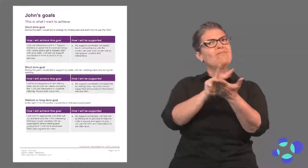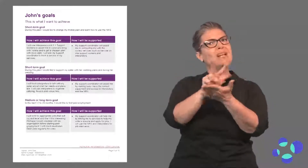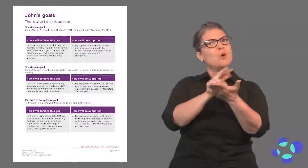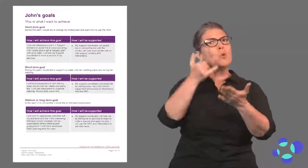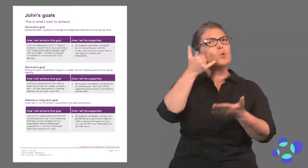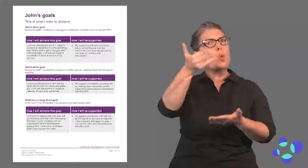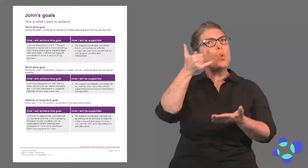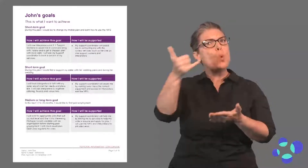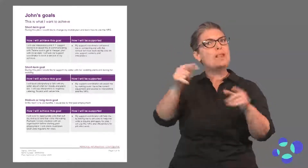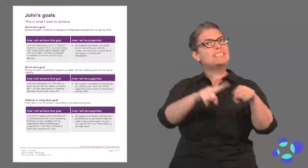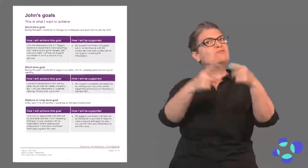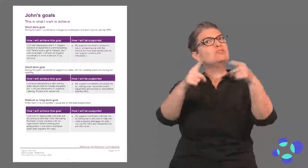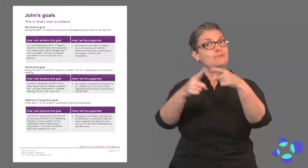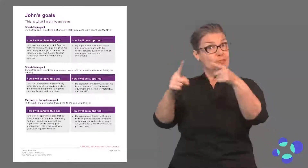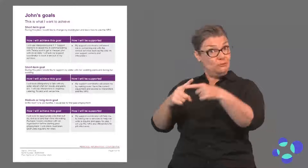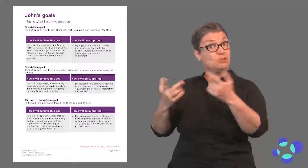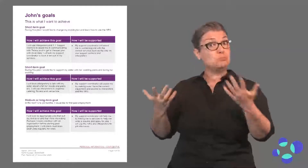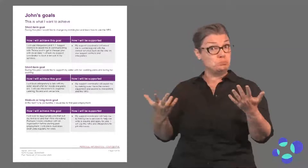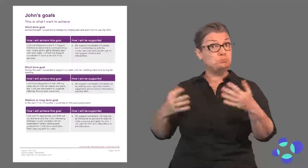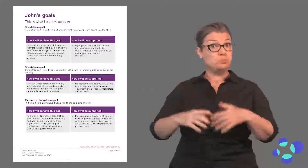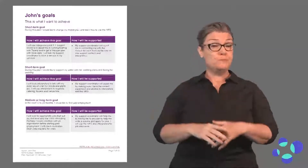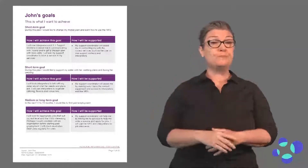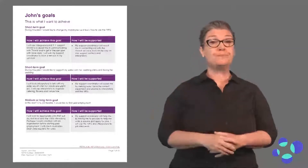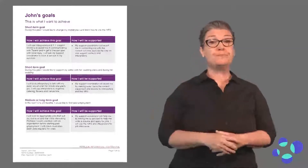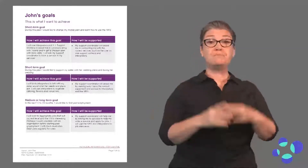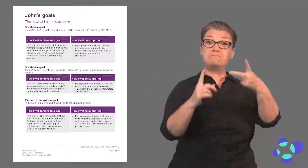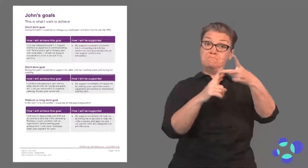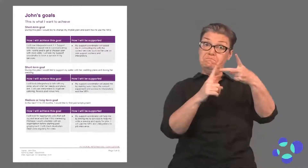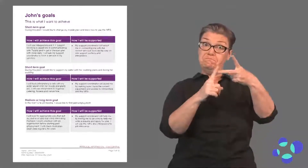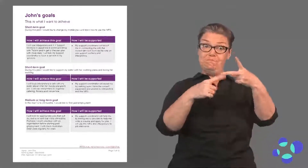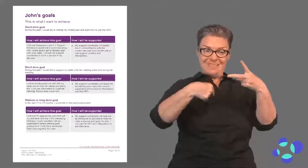I would like to learn how to make video calls from various platforms.